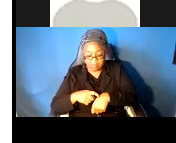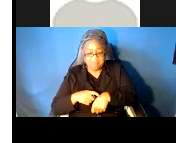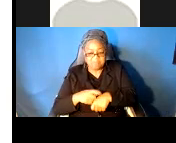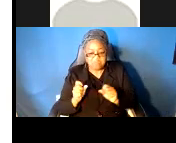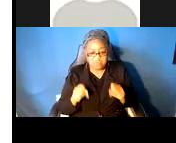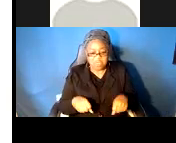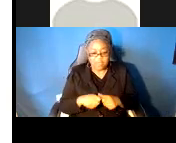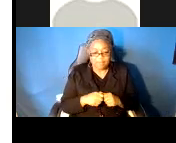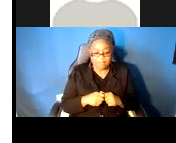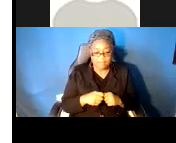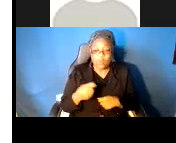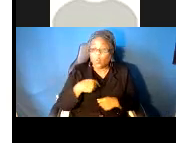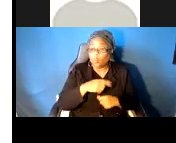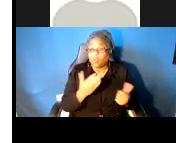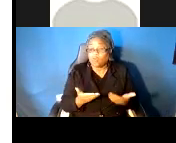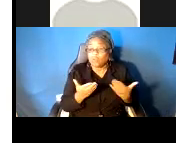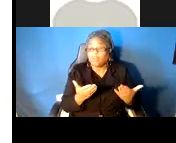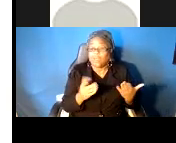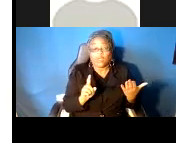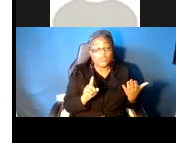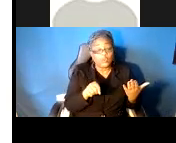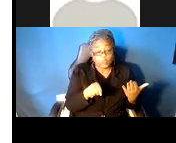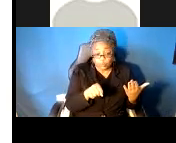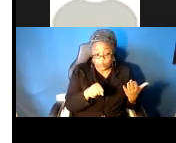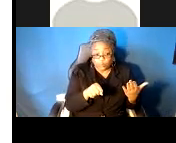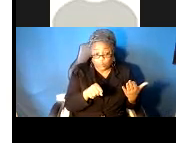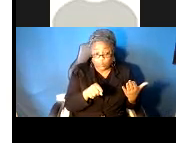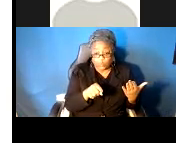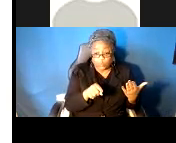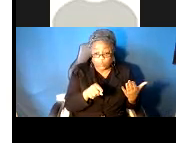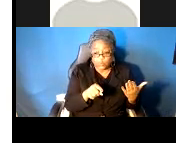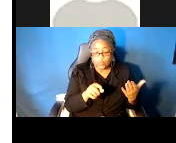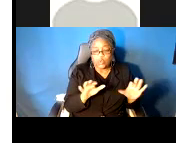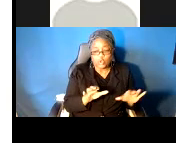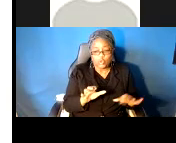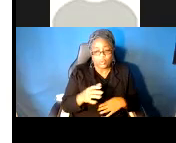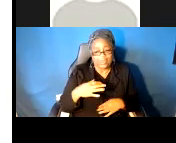And we would recommend that you do individual eligibility first